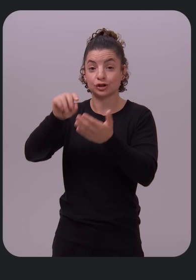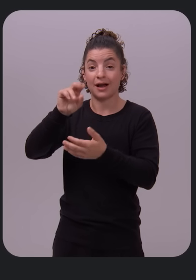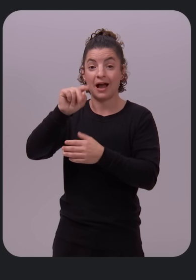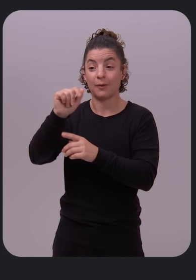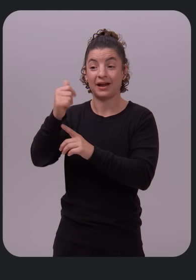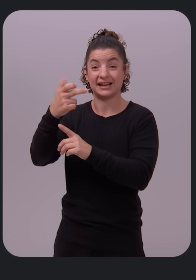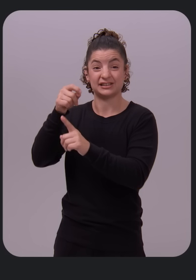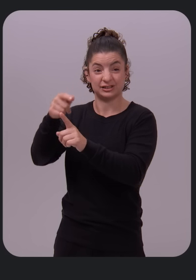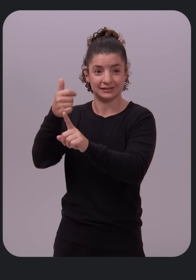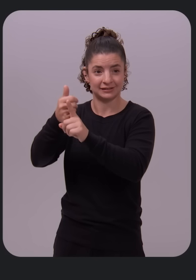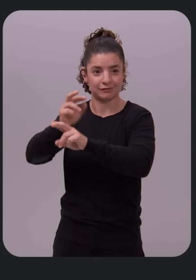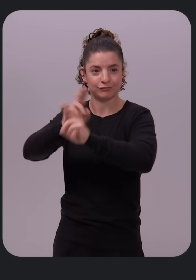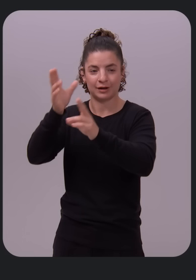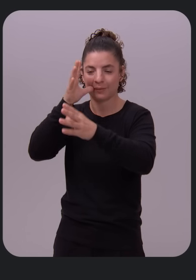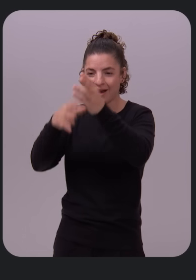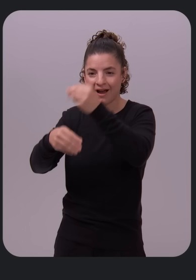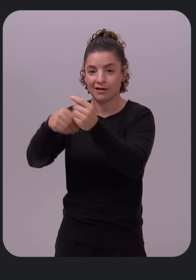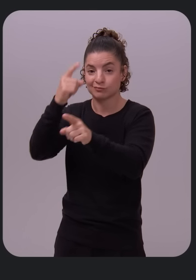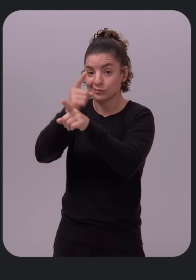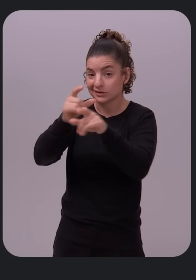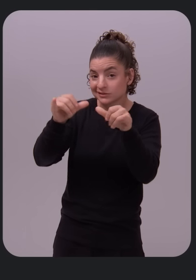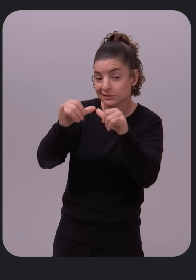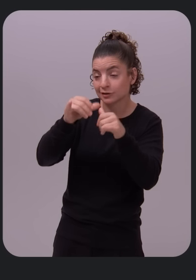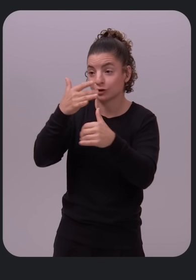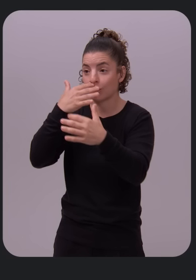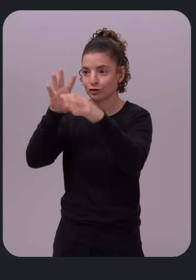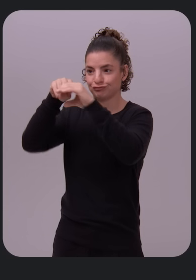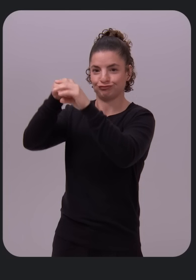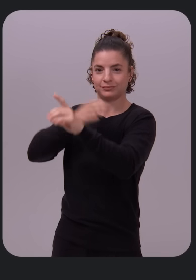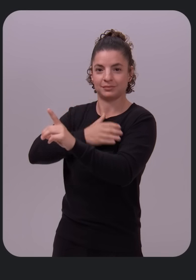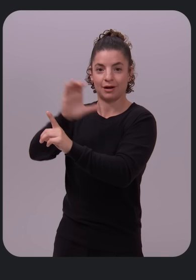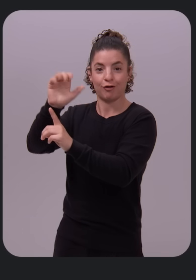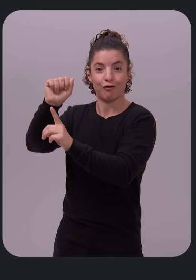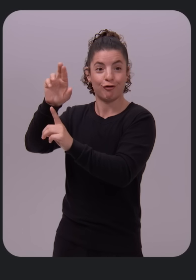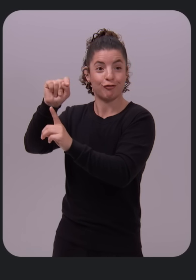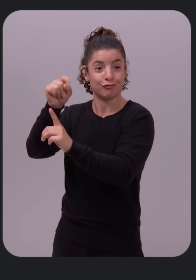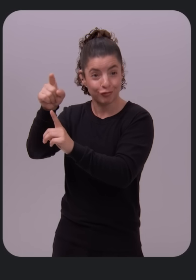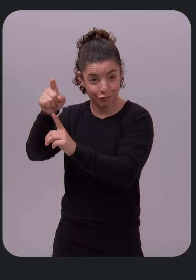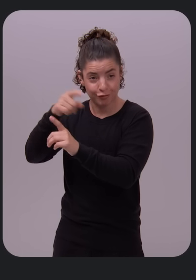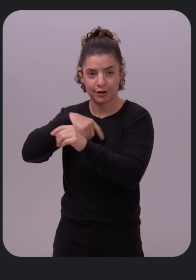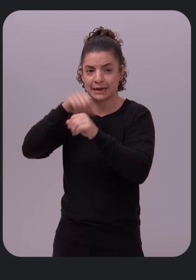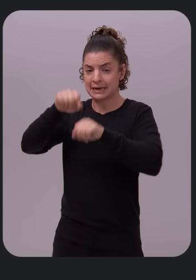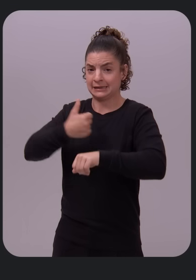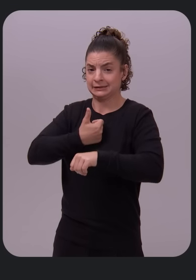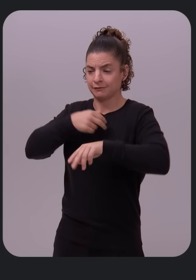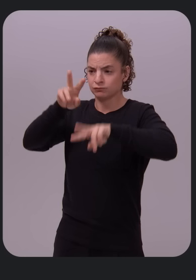will add the right size and color to my cart. I can choose to review all my payment and shipping